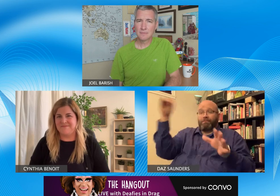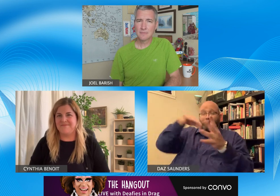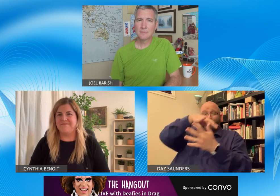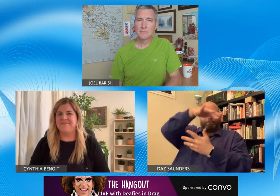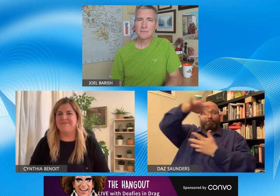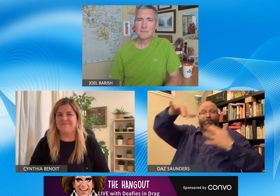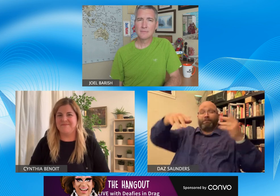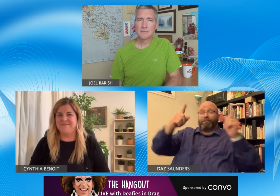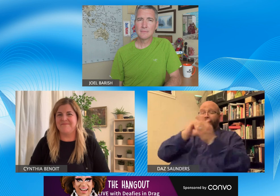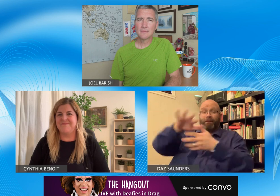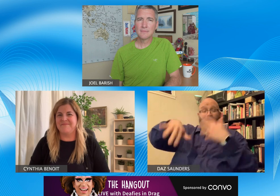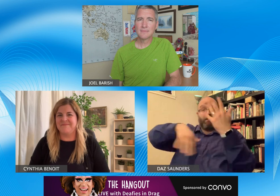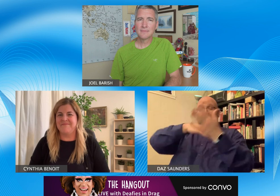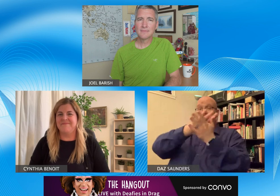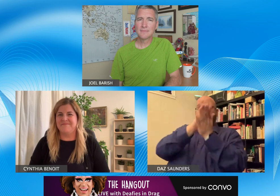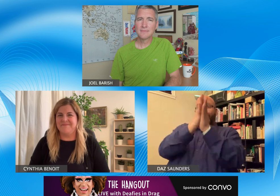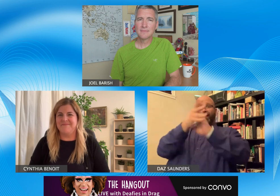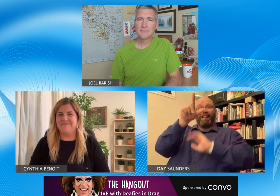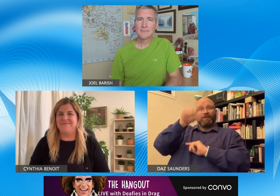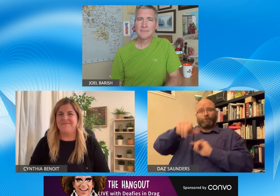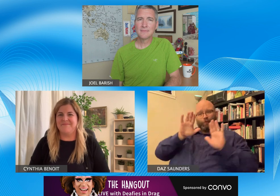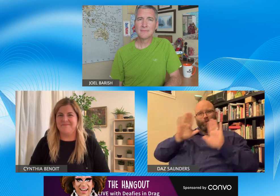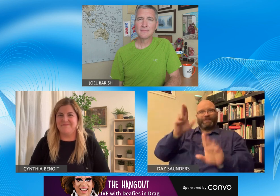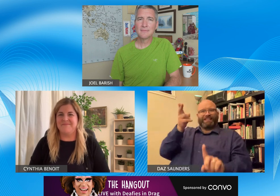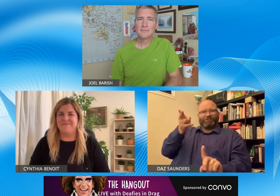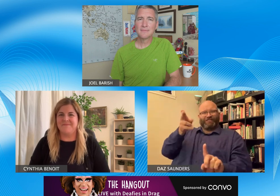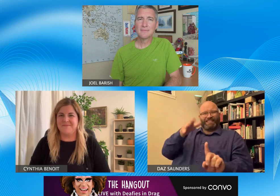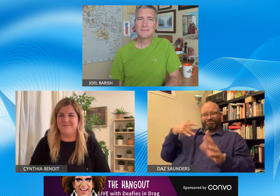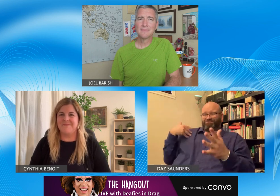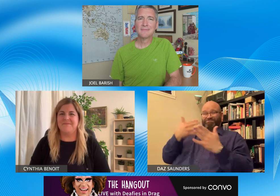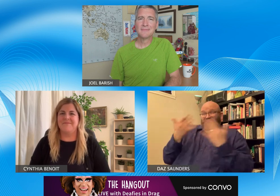As time went by, there was social interaction between students of both schools. Eventually a third language emerged. To this day, it is known as LSQ.